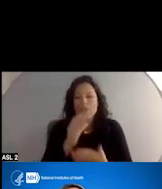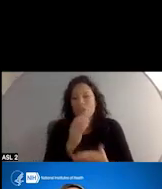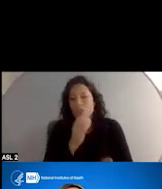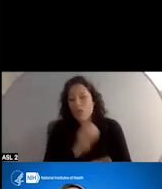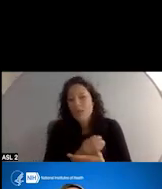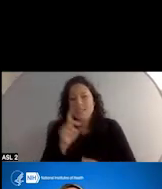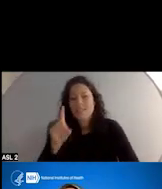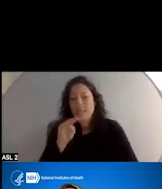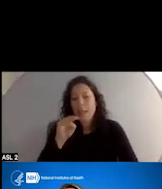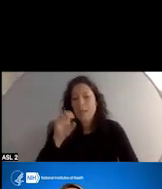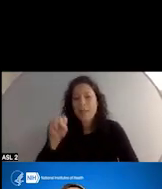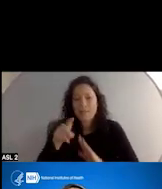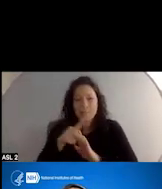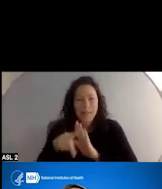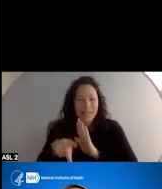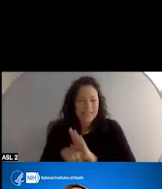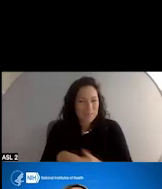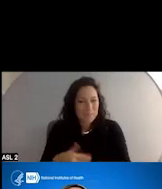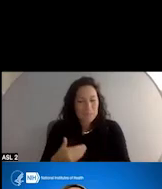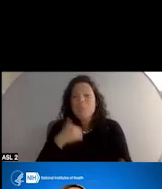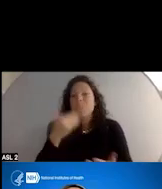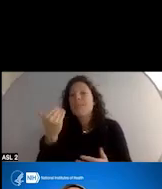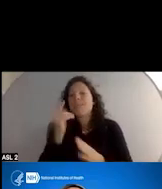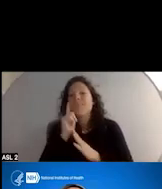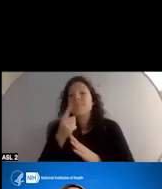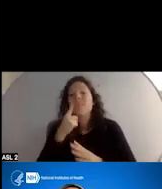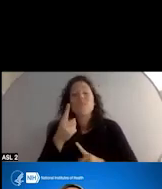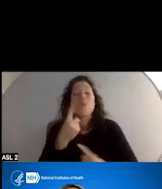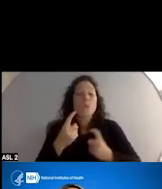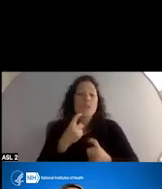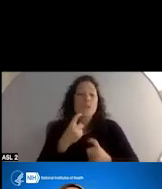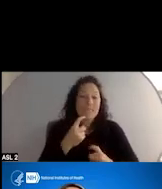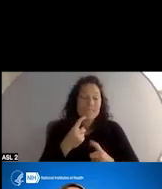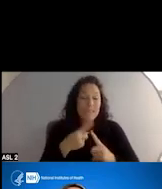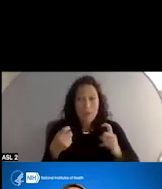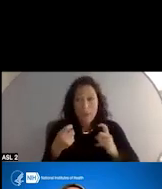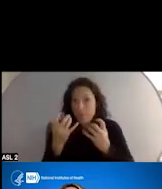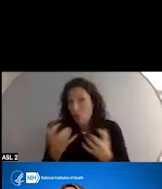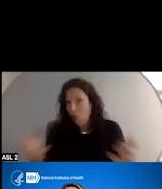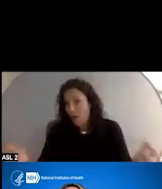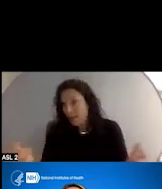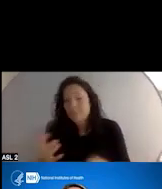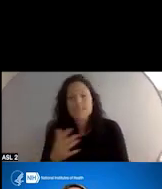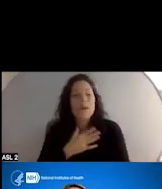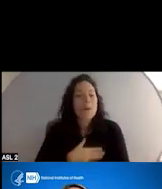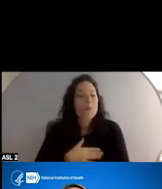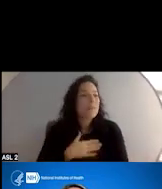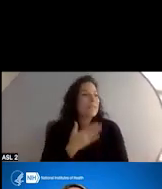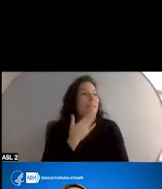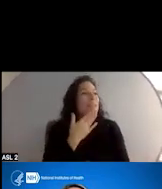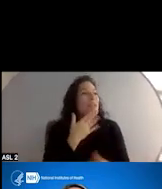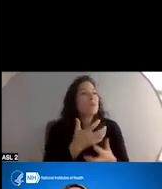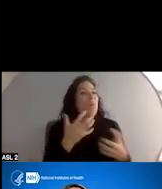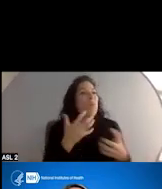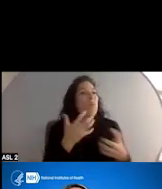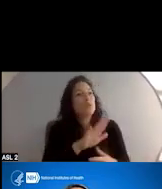We have about 15 minutes for questions from the audience, so thank you all for putting things into the Q&A box.